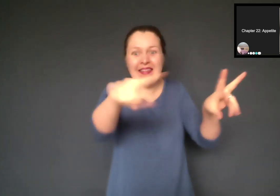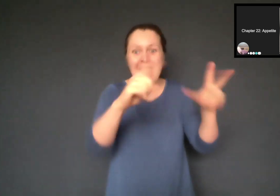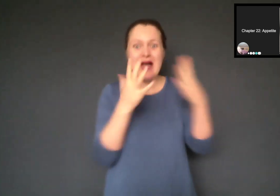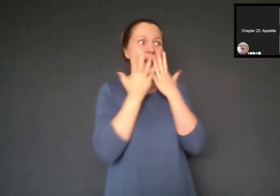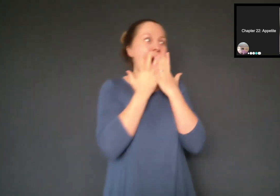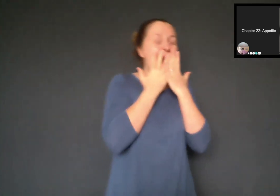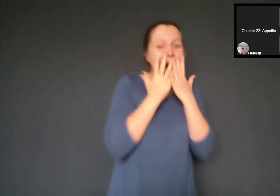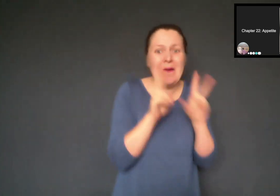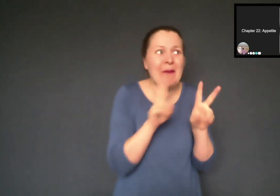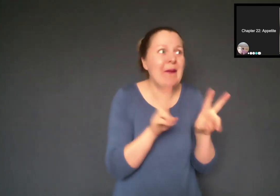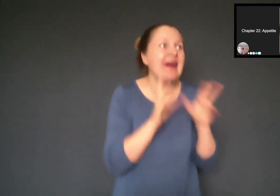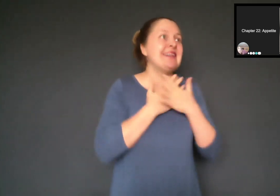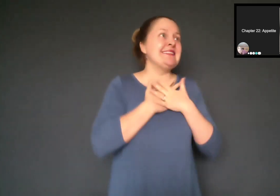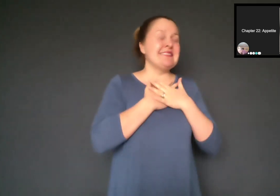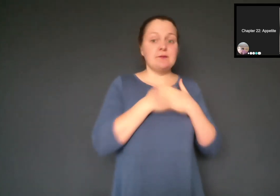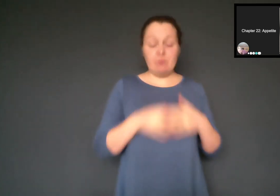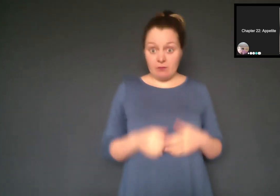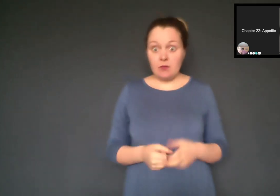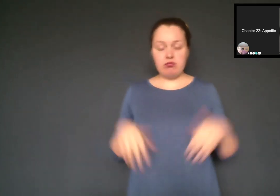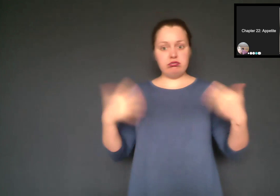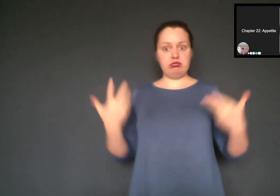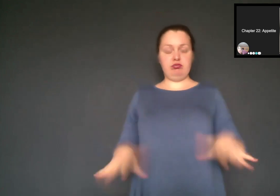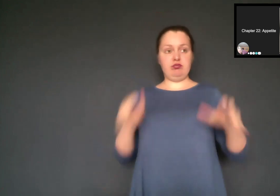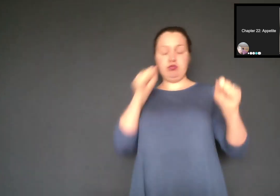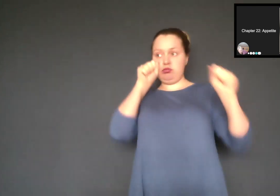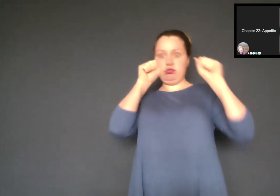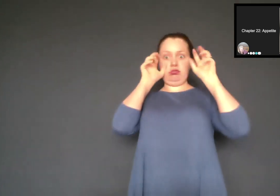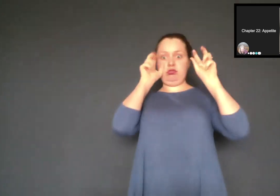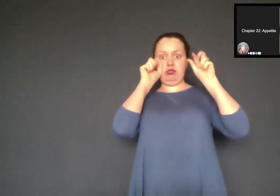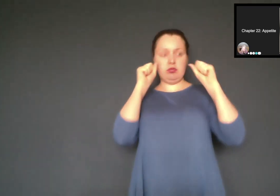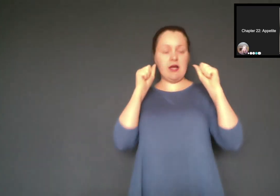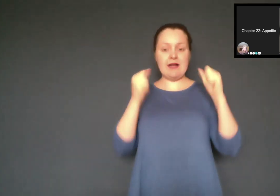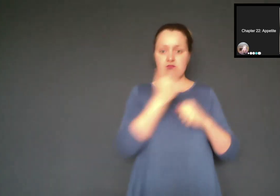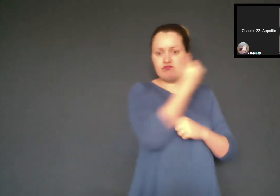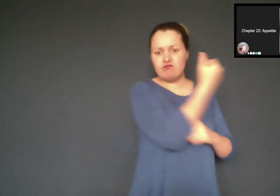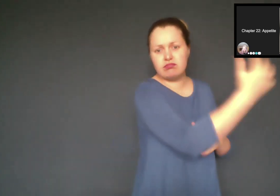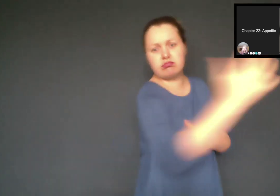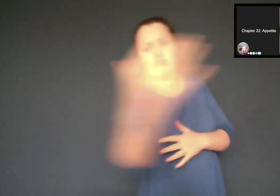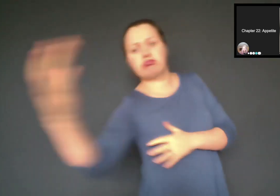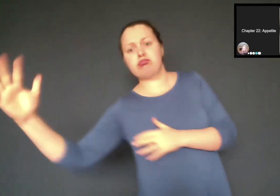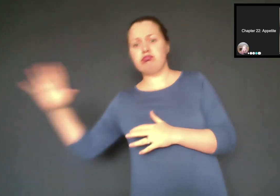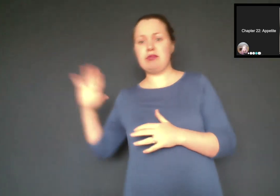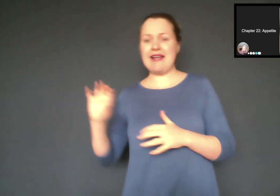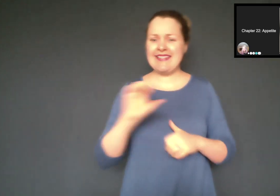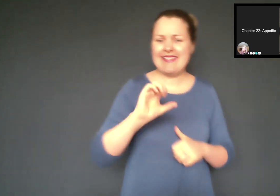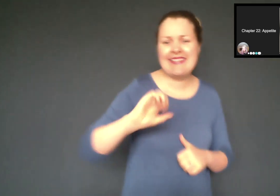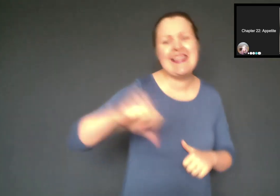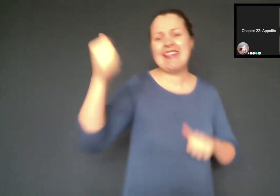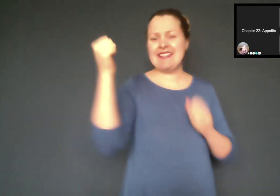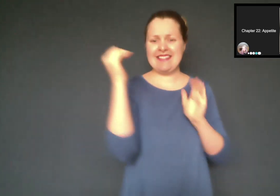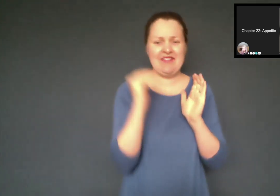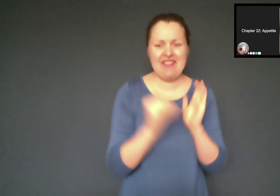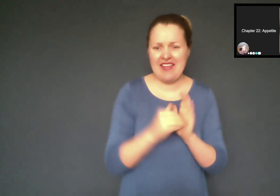just look it was quite a show tens of thousands of flowers bursting into blossom at the same time